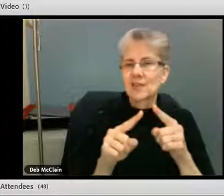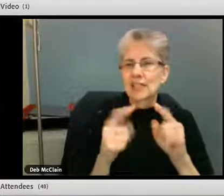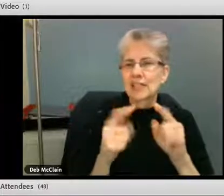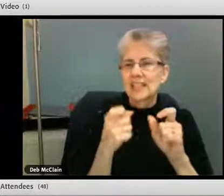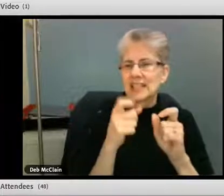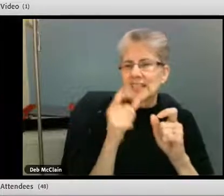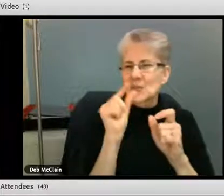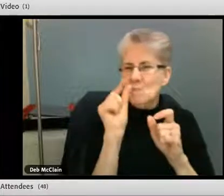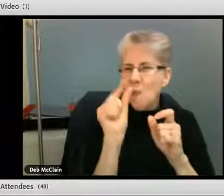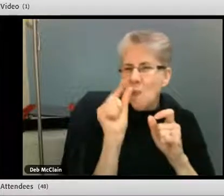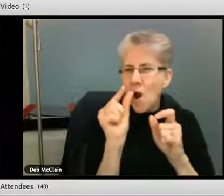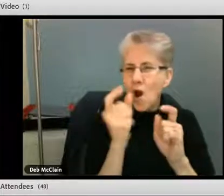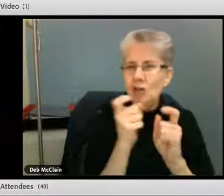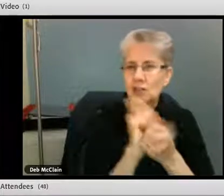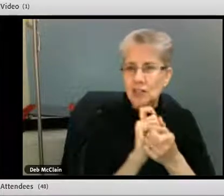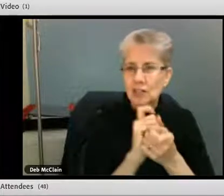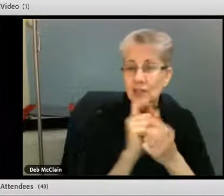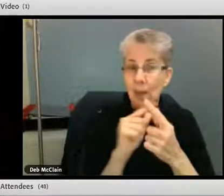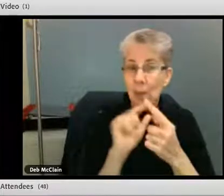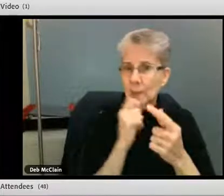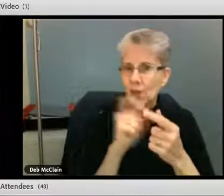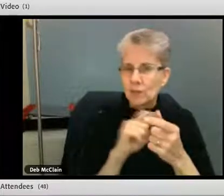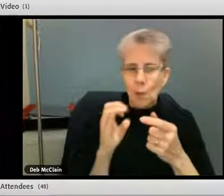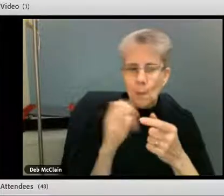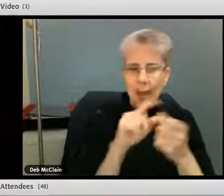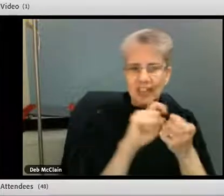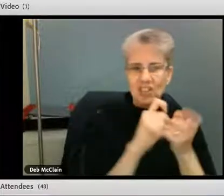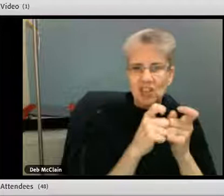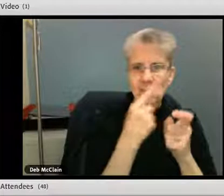I only have to go back a tiny step. Does that make sense to everybody?